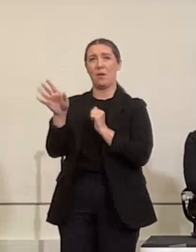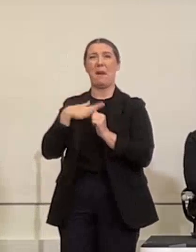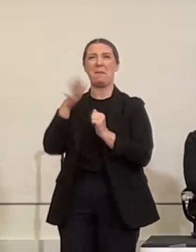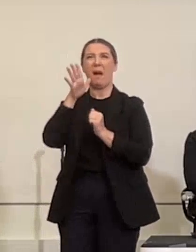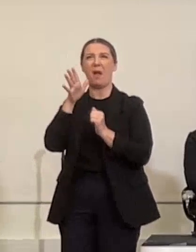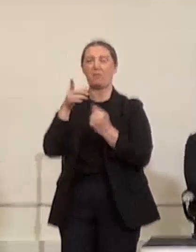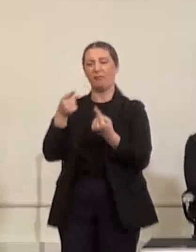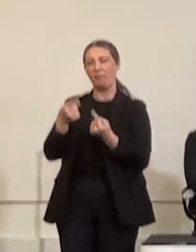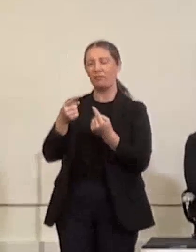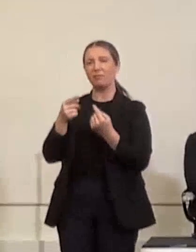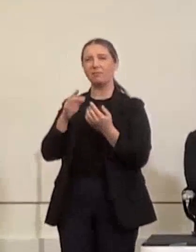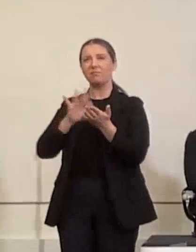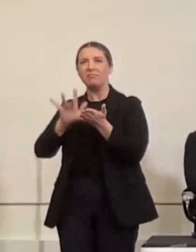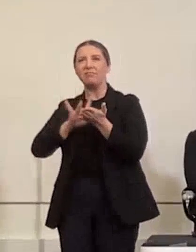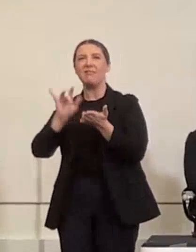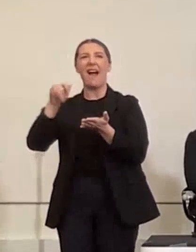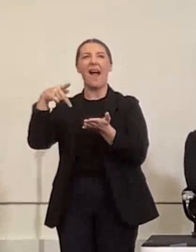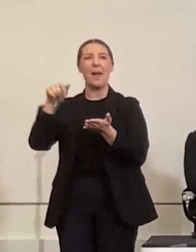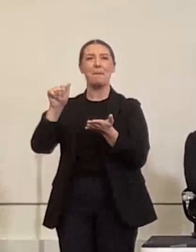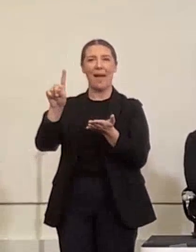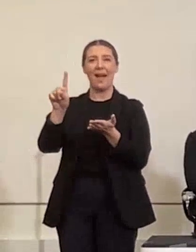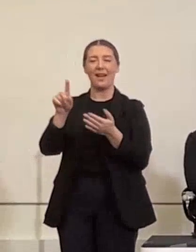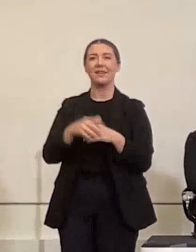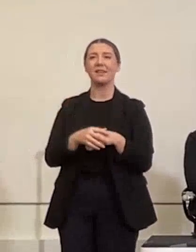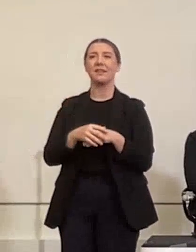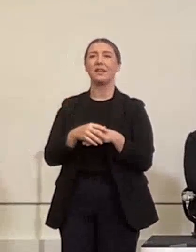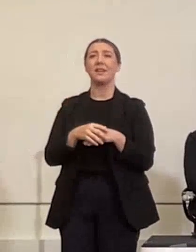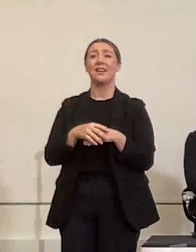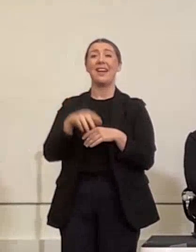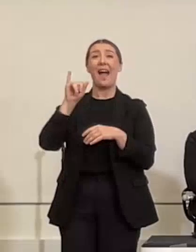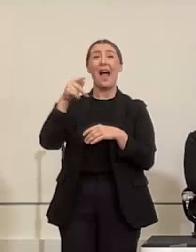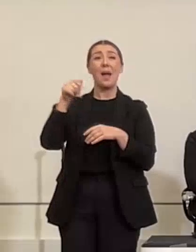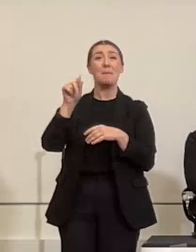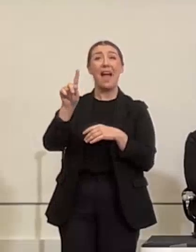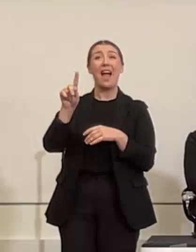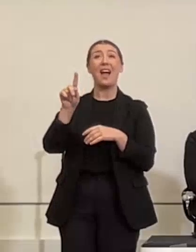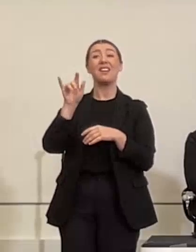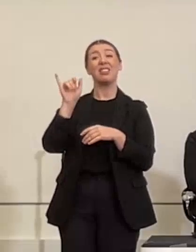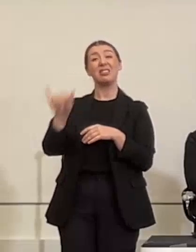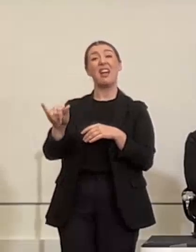iPhone, iPads and all that whole ecosystem is supposed to be very easy to work with.